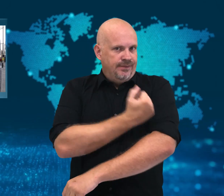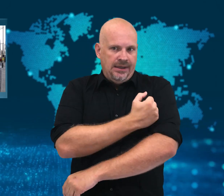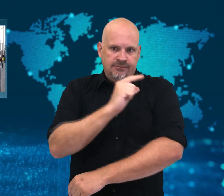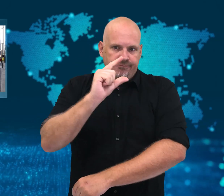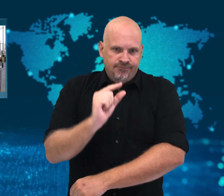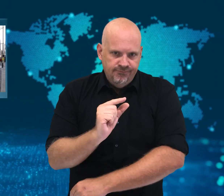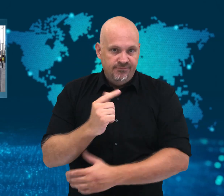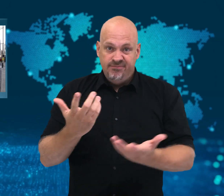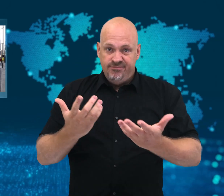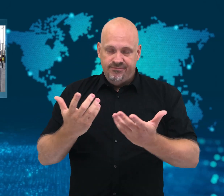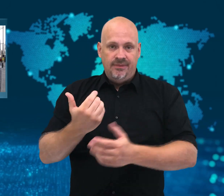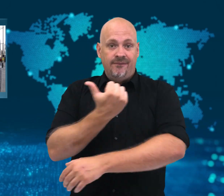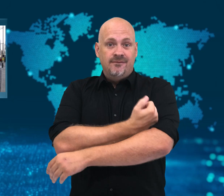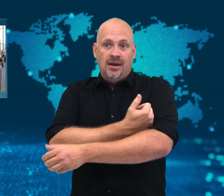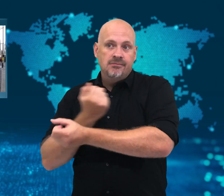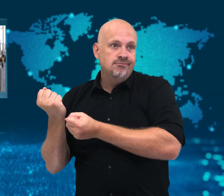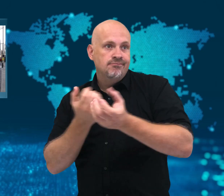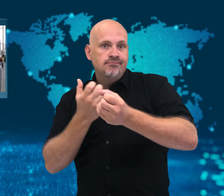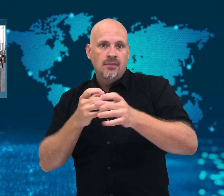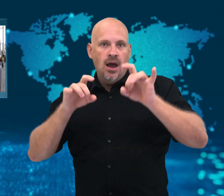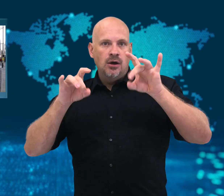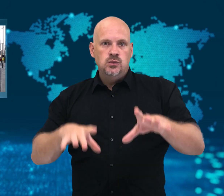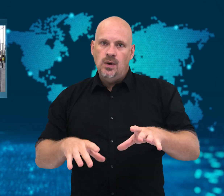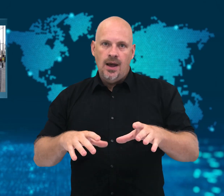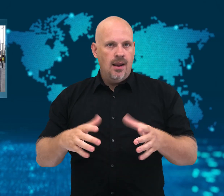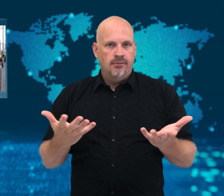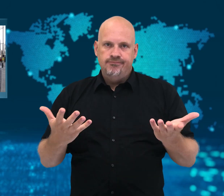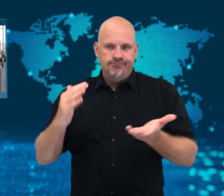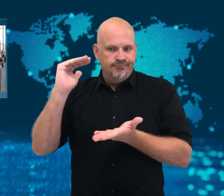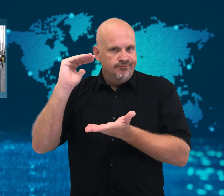to a lack of vaccine supply.